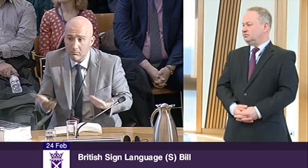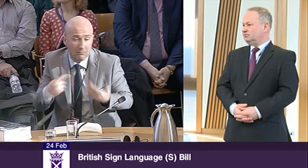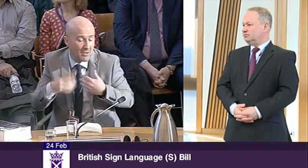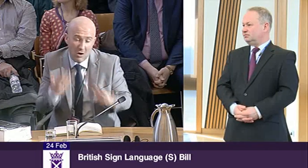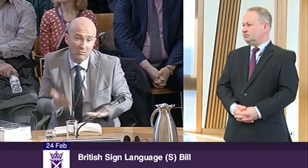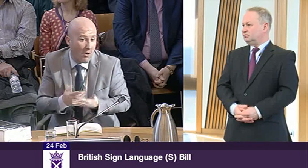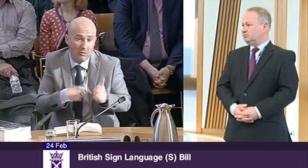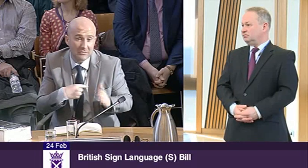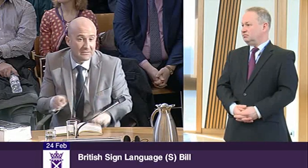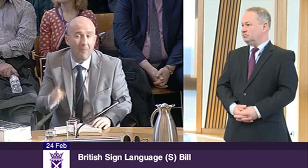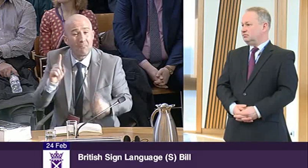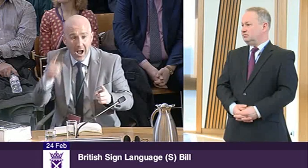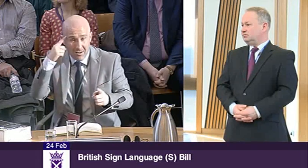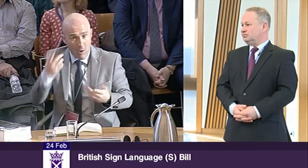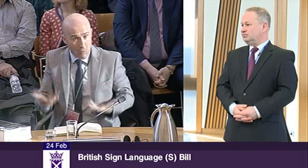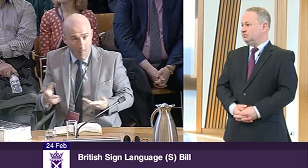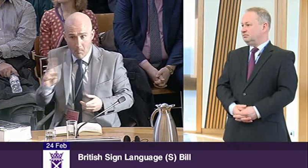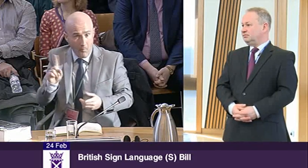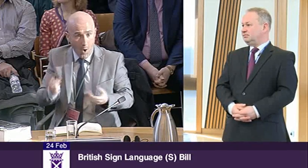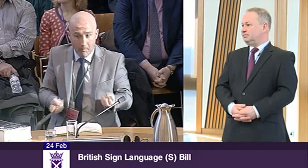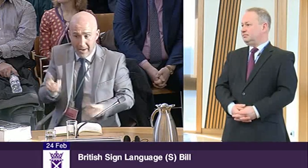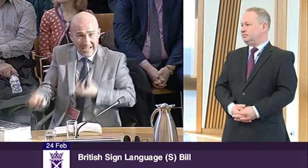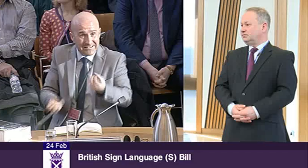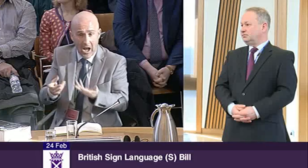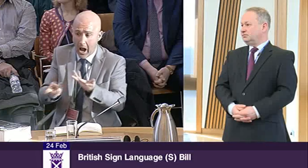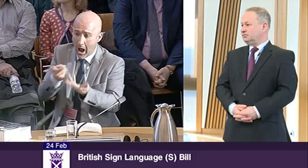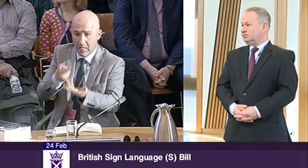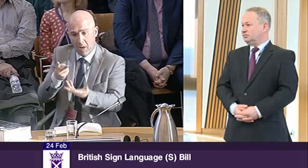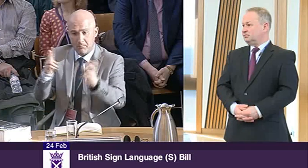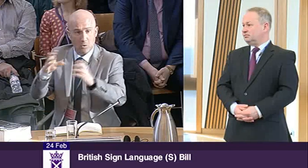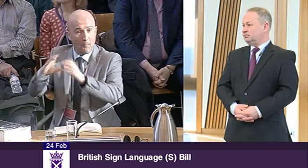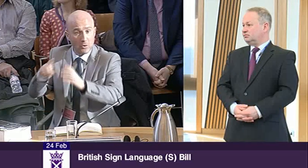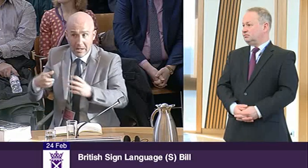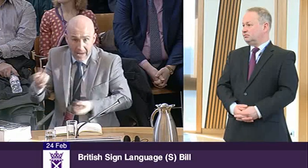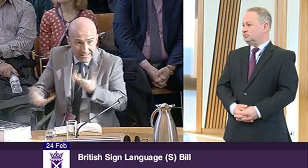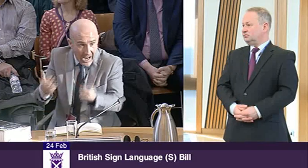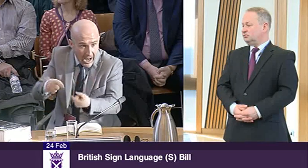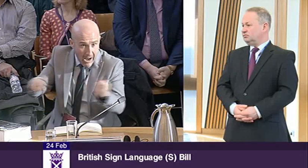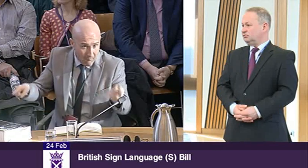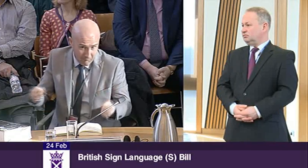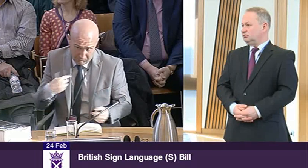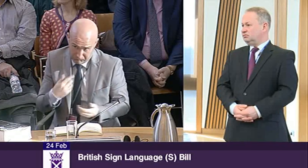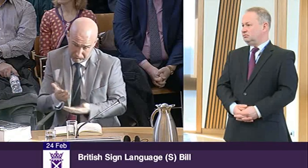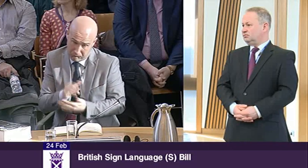about this. The honest answer is that we do not know but when I consider current spending